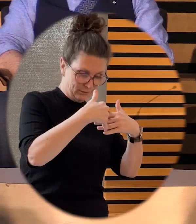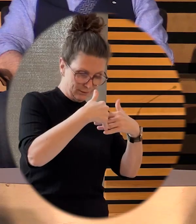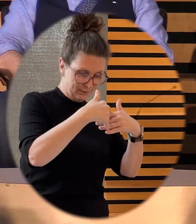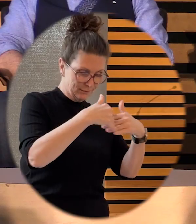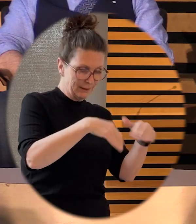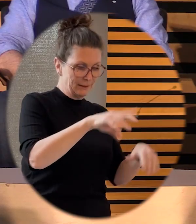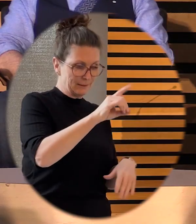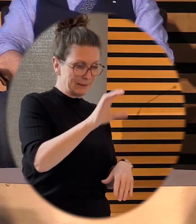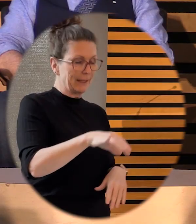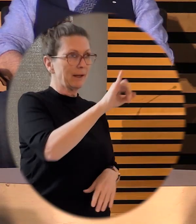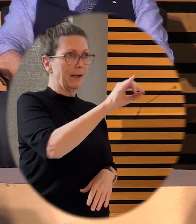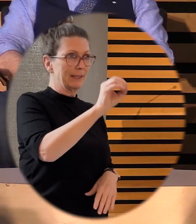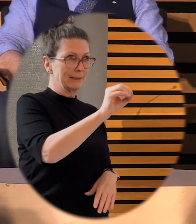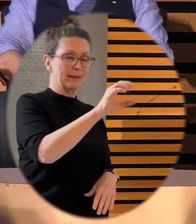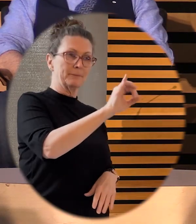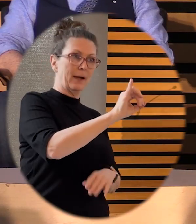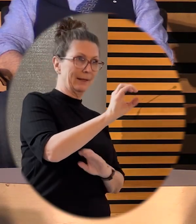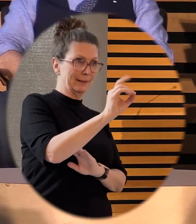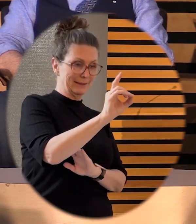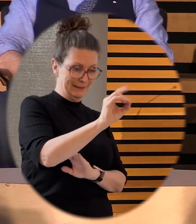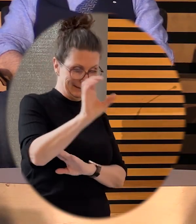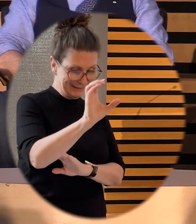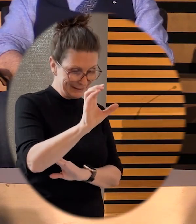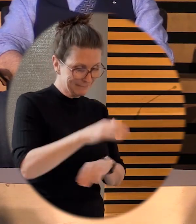case management where we assist to obtain the necessary disability health and social related